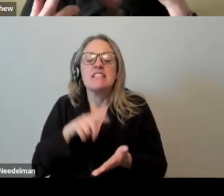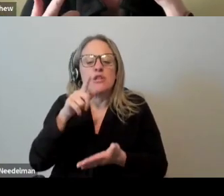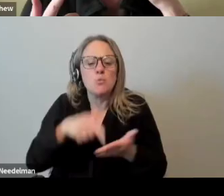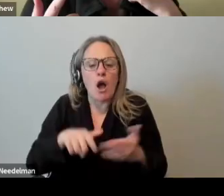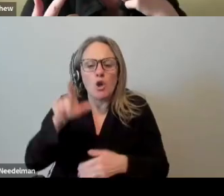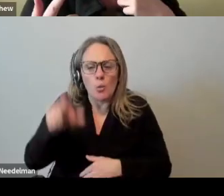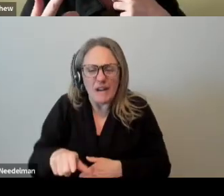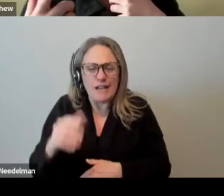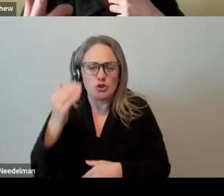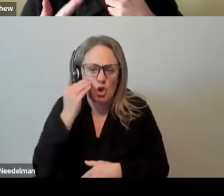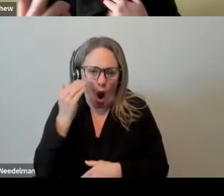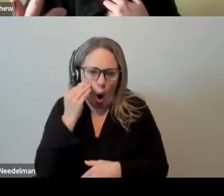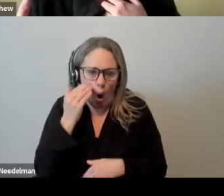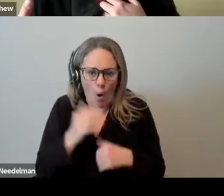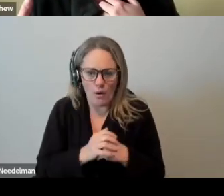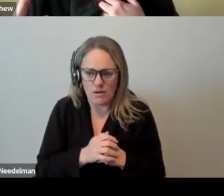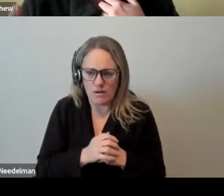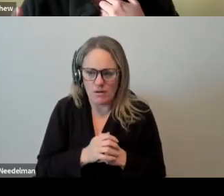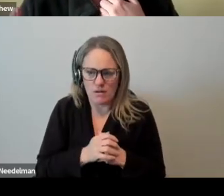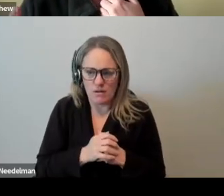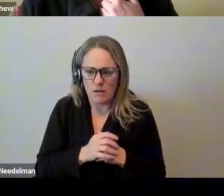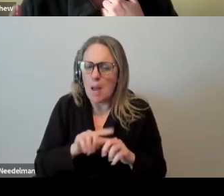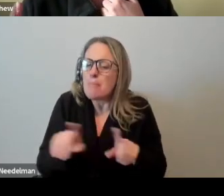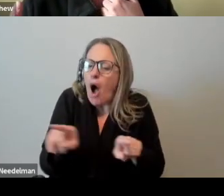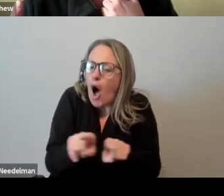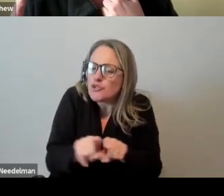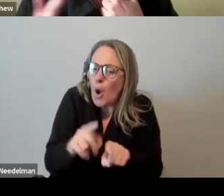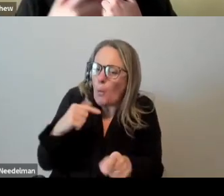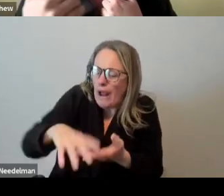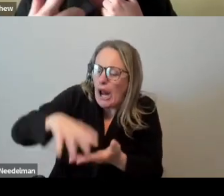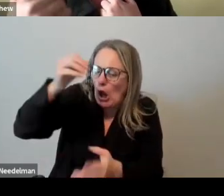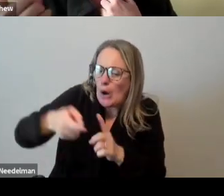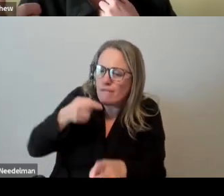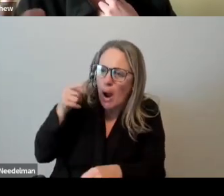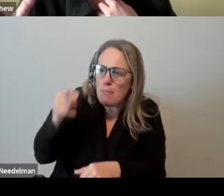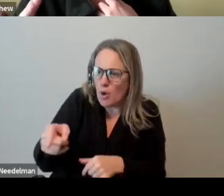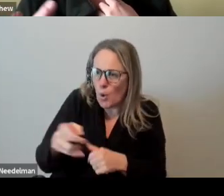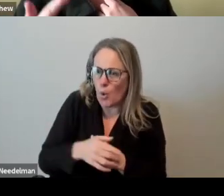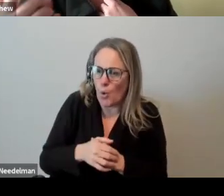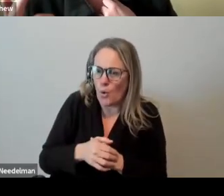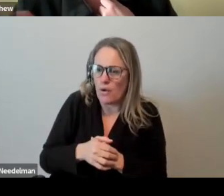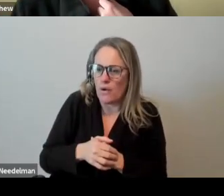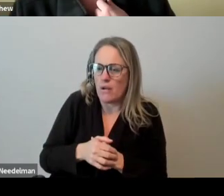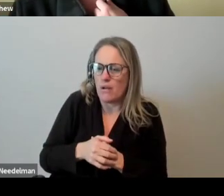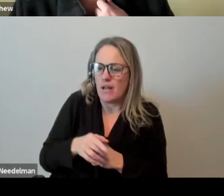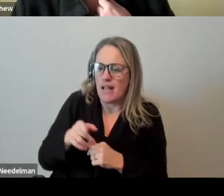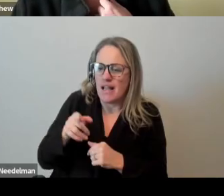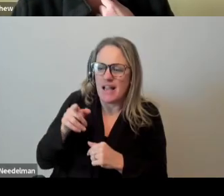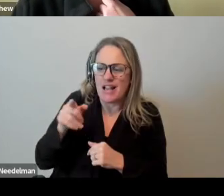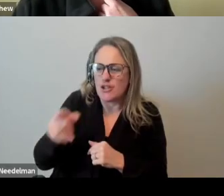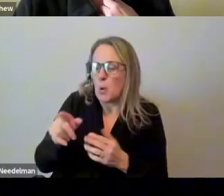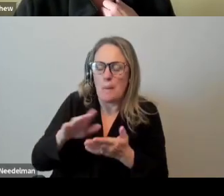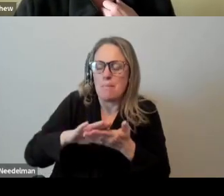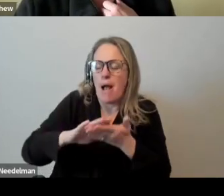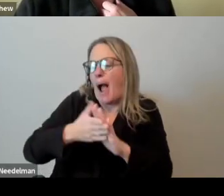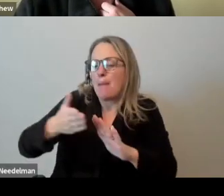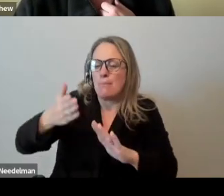but also we're gonna be learning from you as you become brilliantly disabled, right?